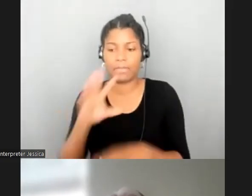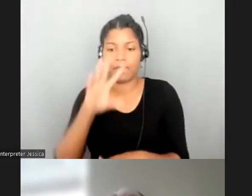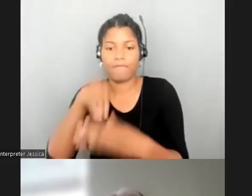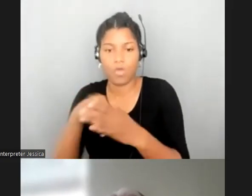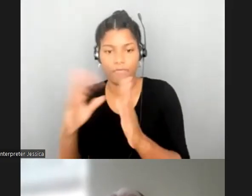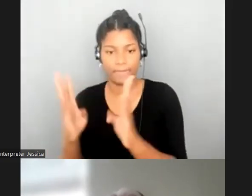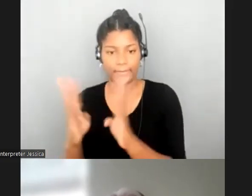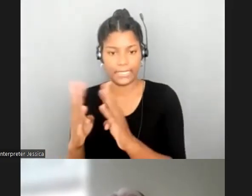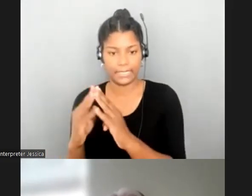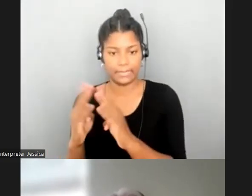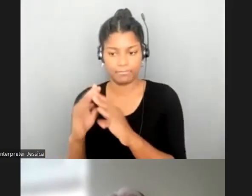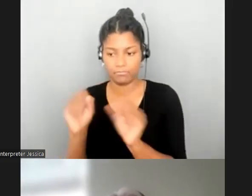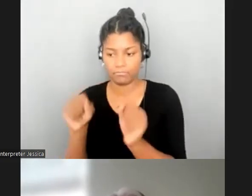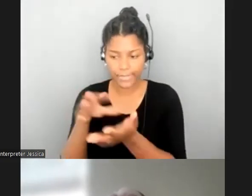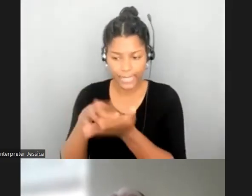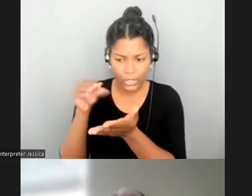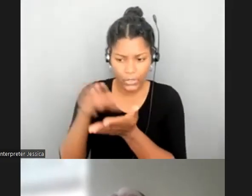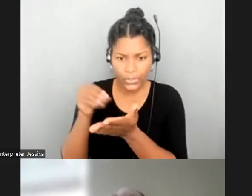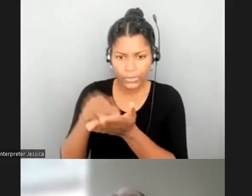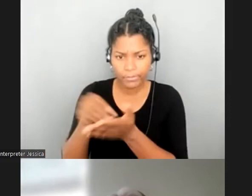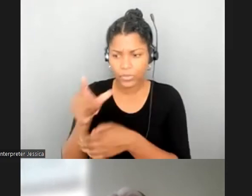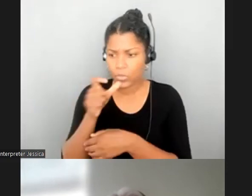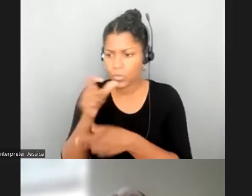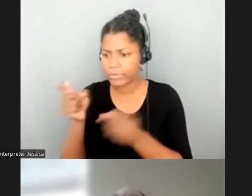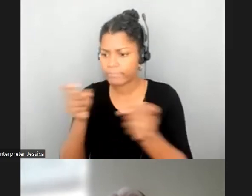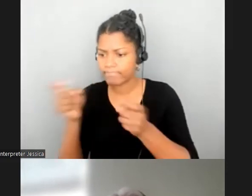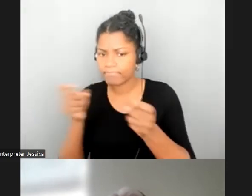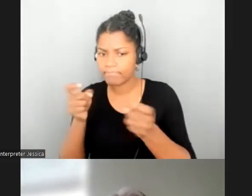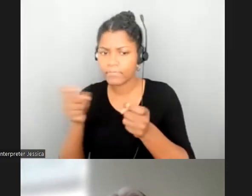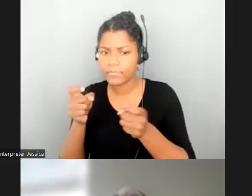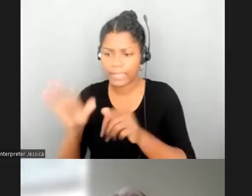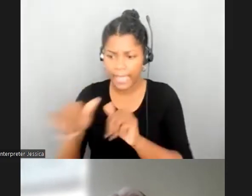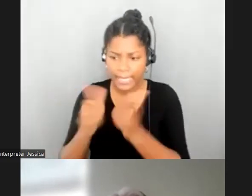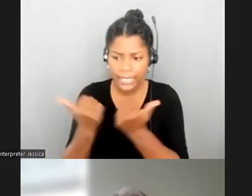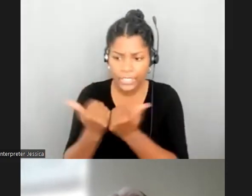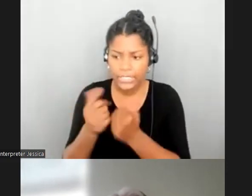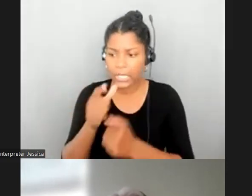and learn who is running the different agencies really locally within your area.